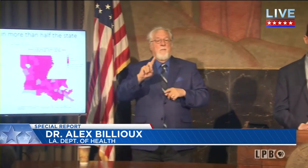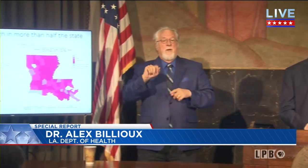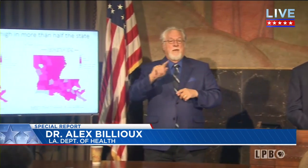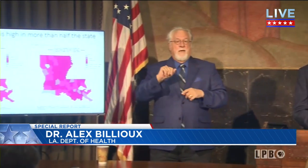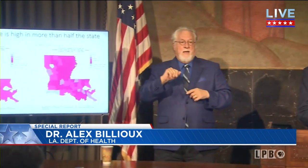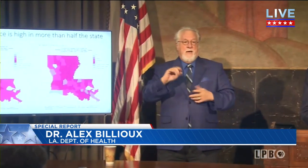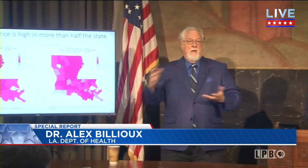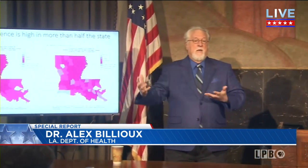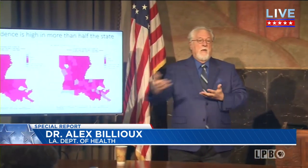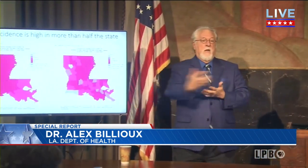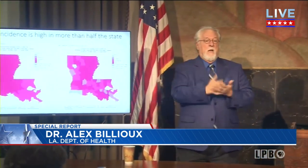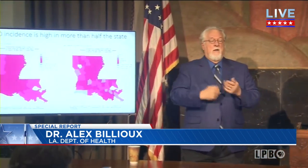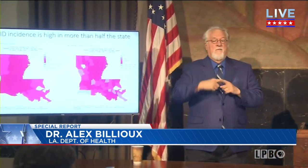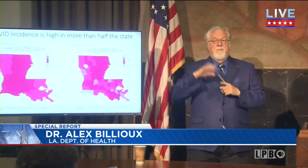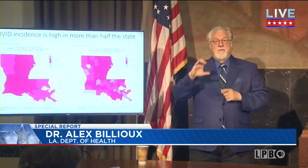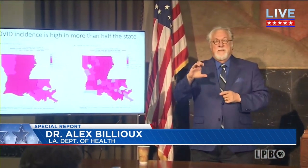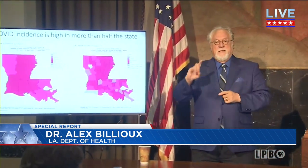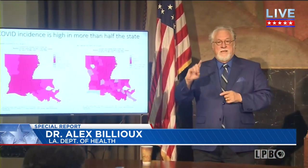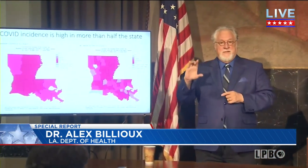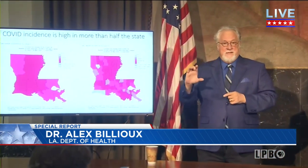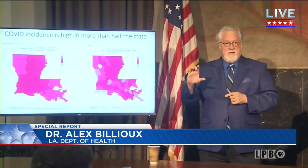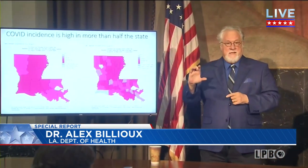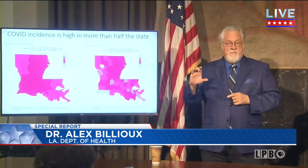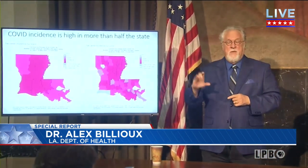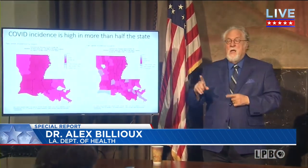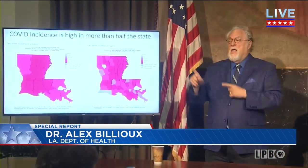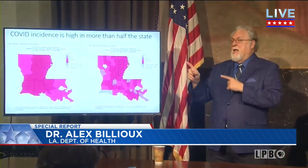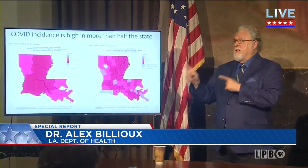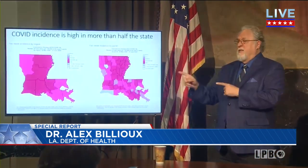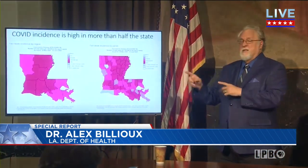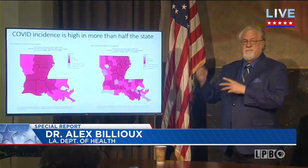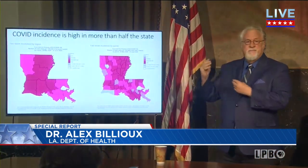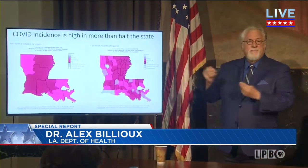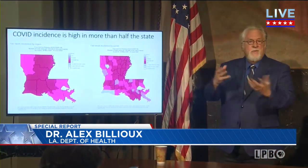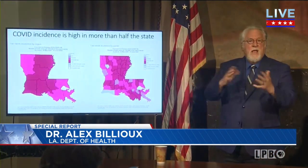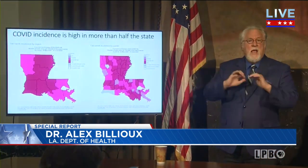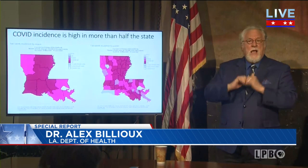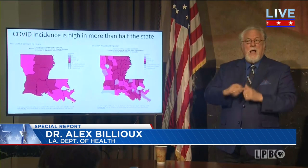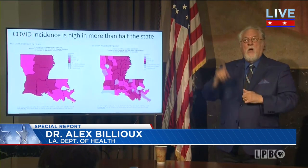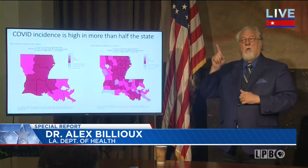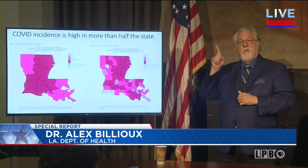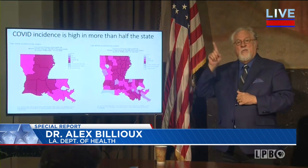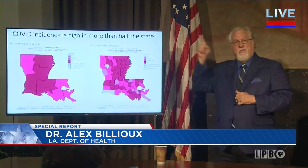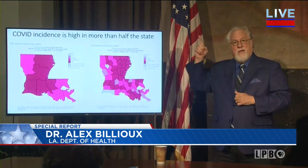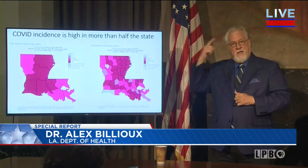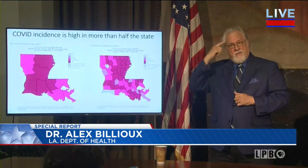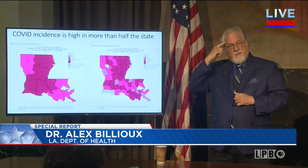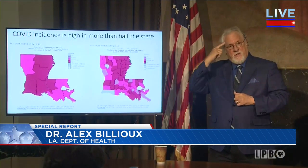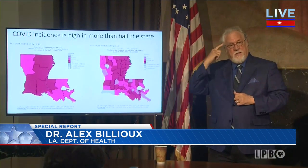EVERYBODY WHAT WE'RE SEEING. WE'LL START WITH THE FIRST E SLIDE. THESE ARE IMAGES FROM DATA COMPILED BY THE CENTERS FOR